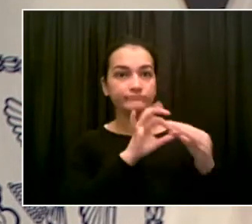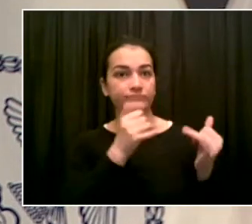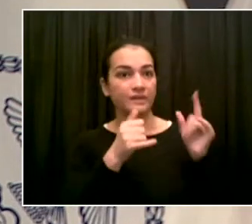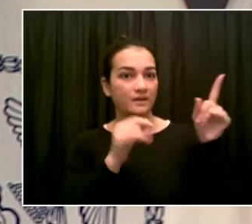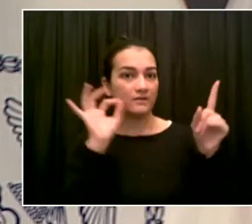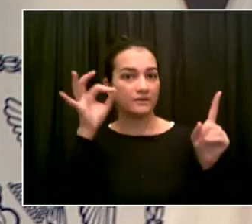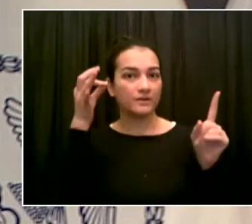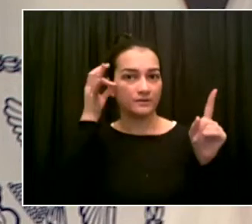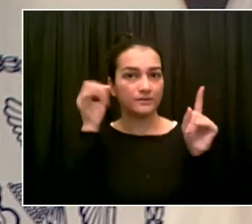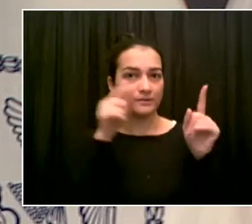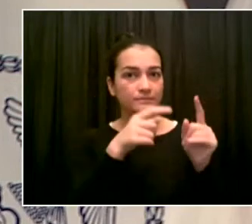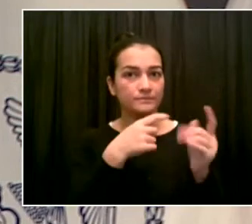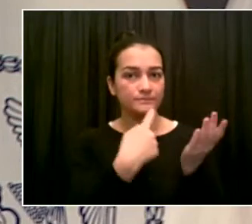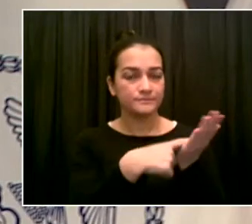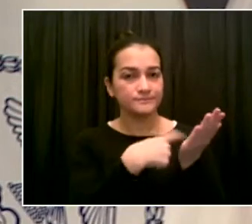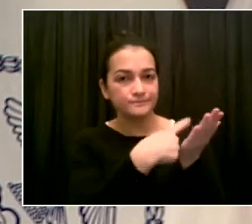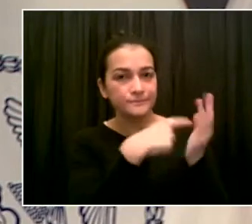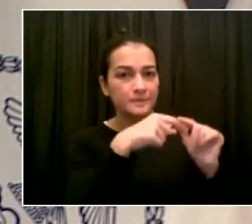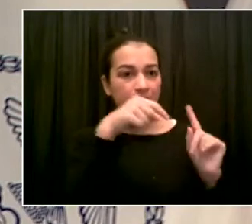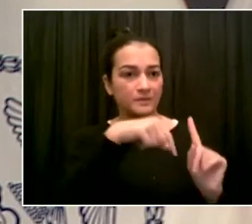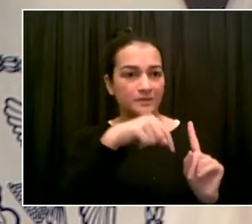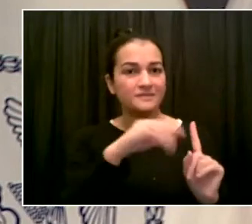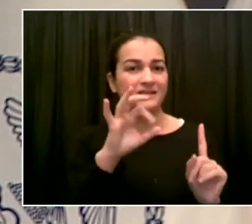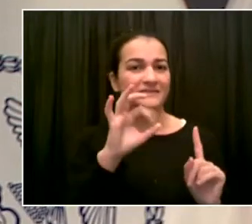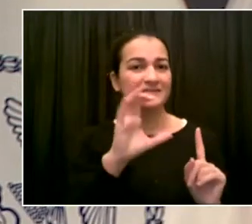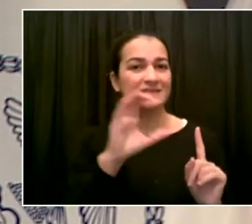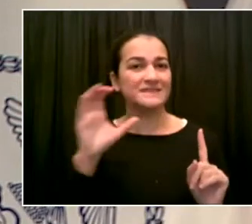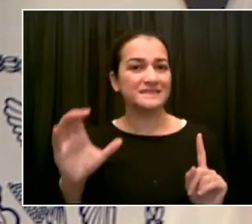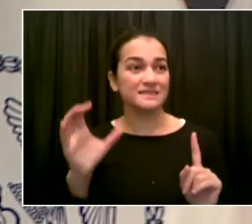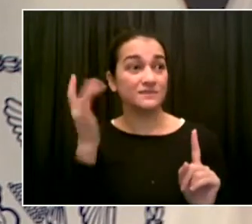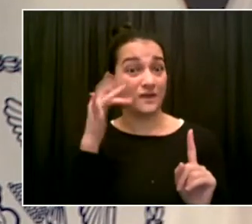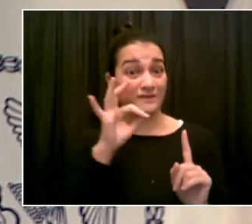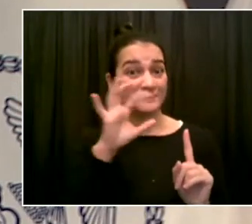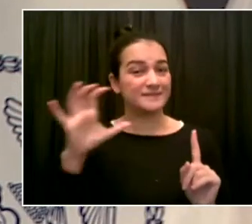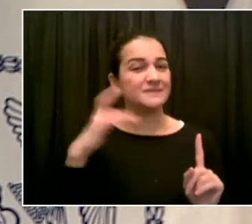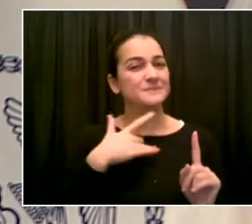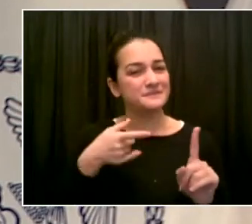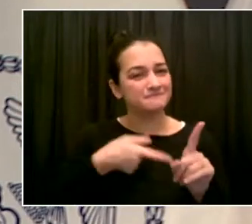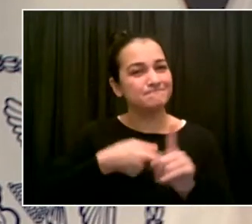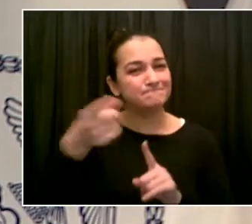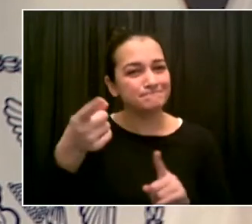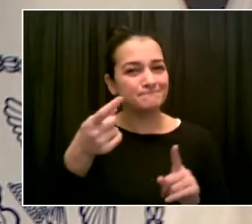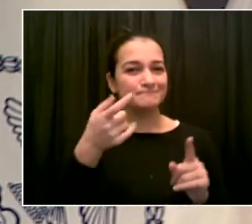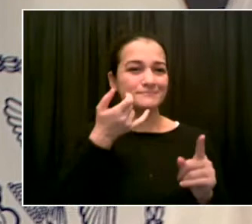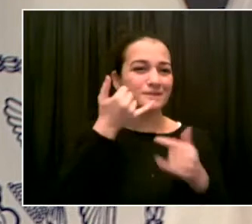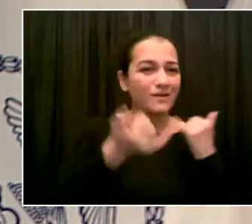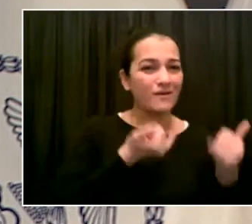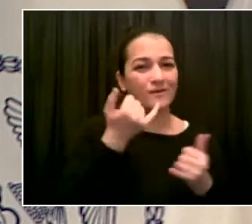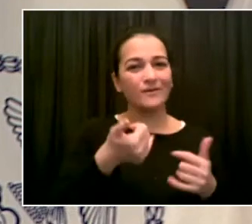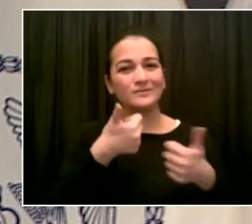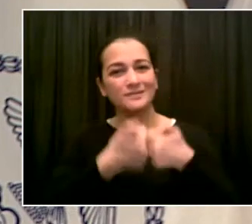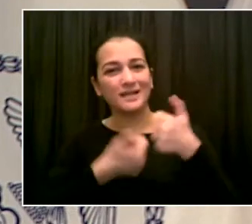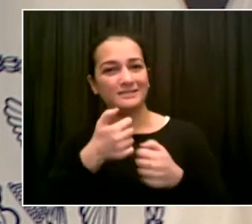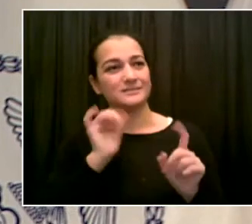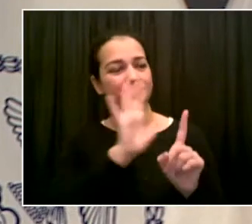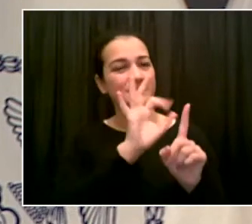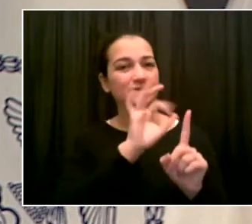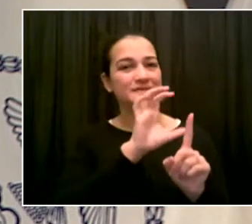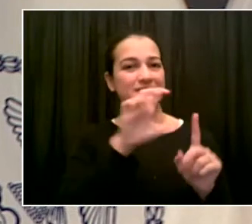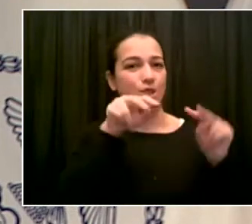COMMISSION AND